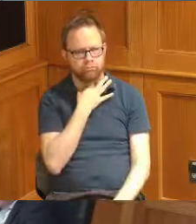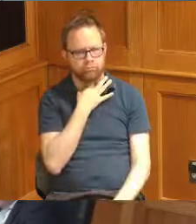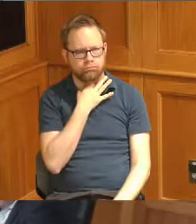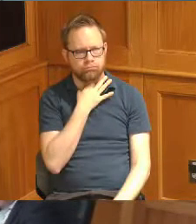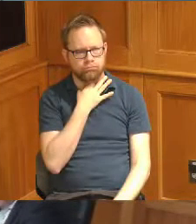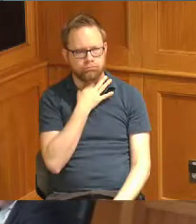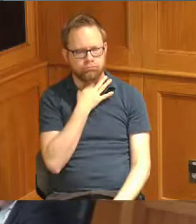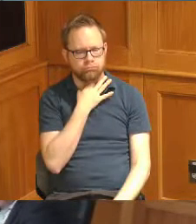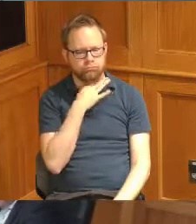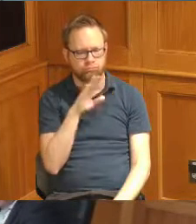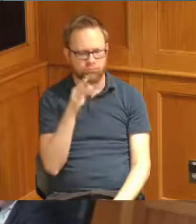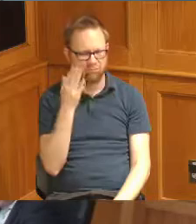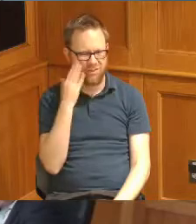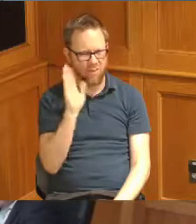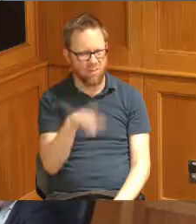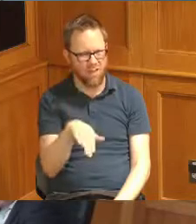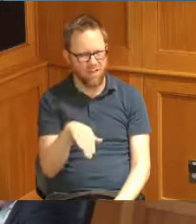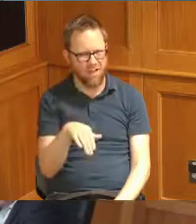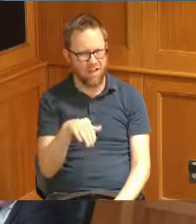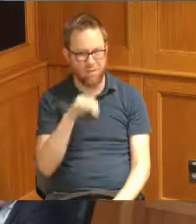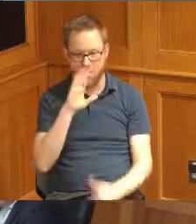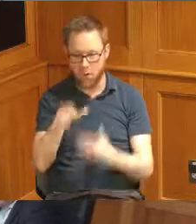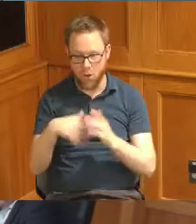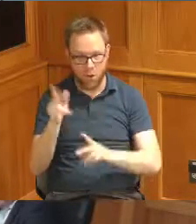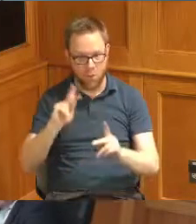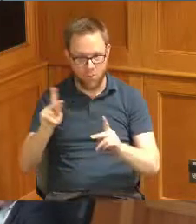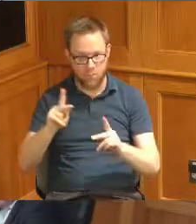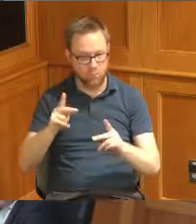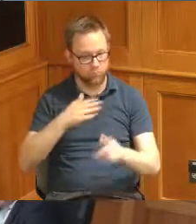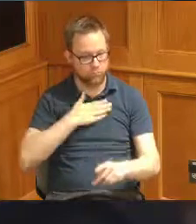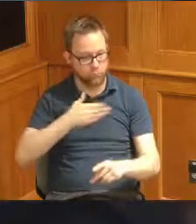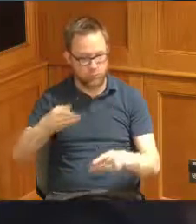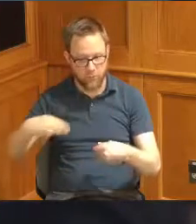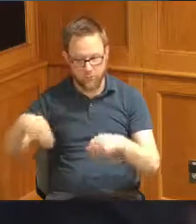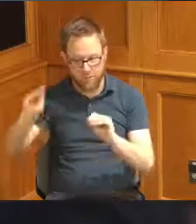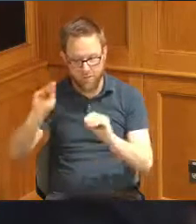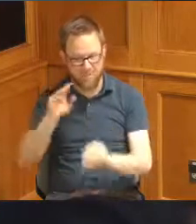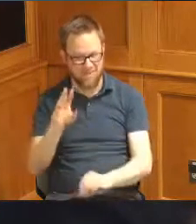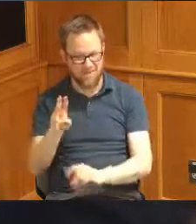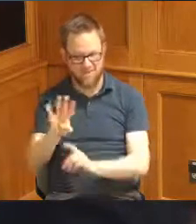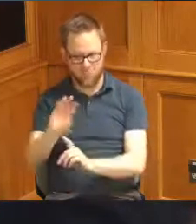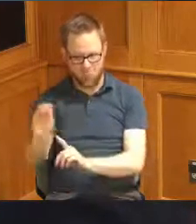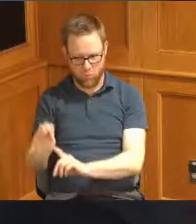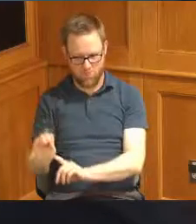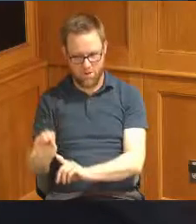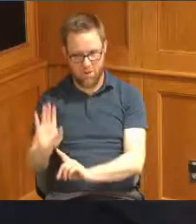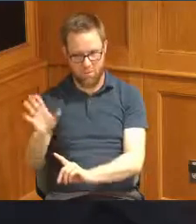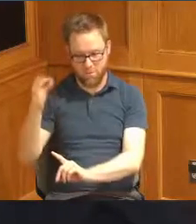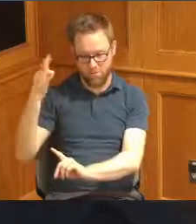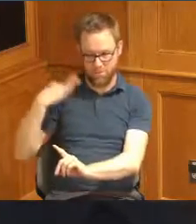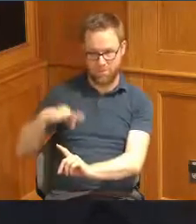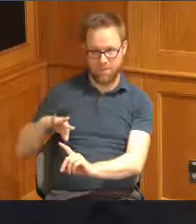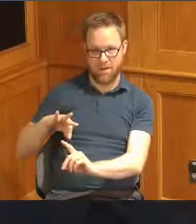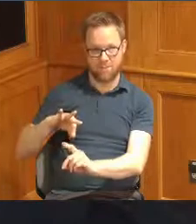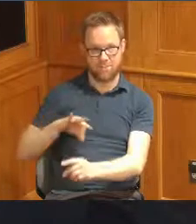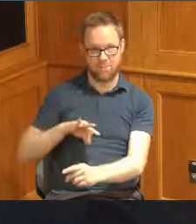since all of them did not agree to sell their home the 64 will get the benefit of the floodplain